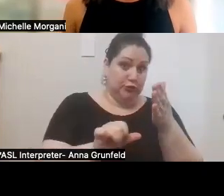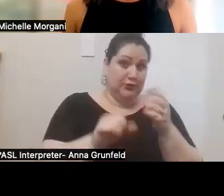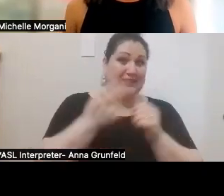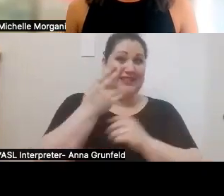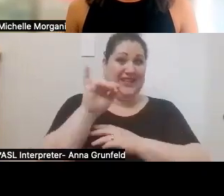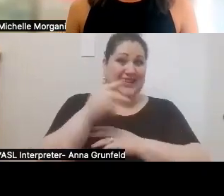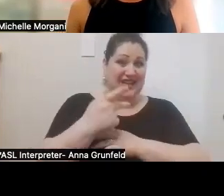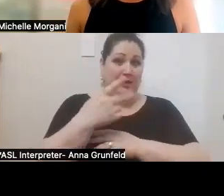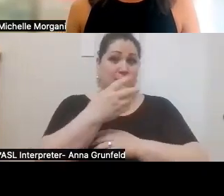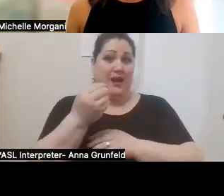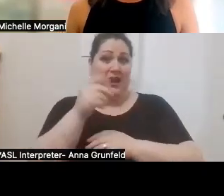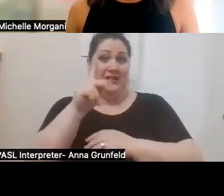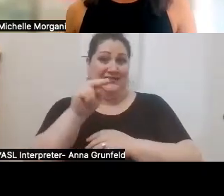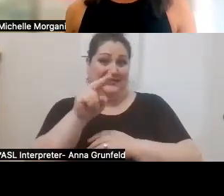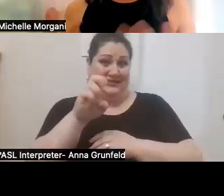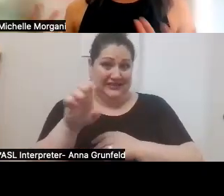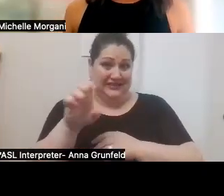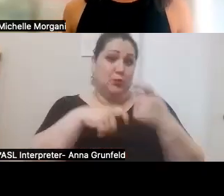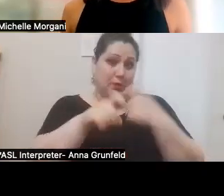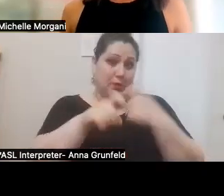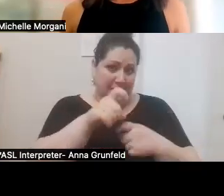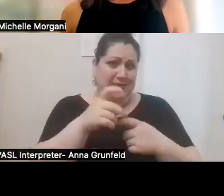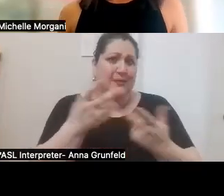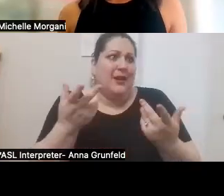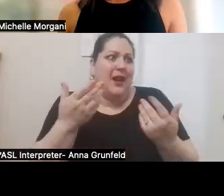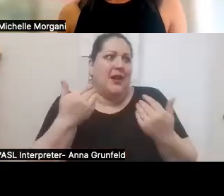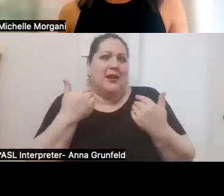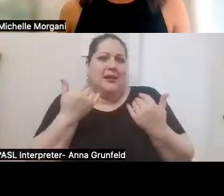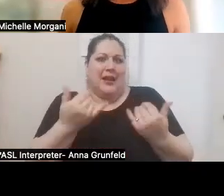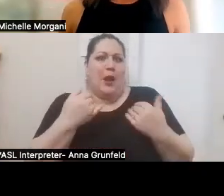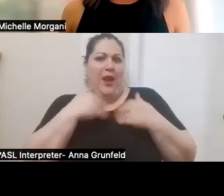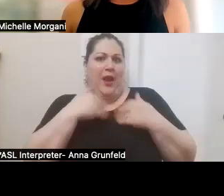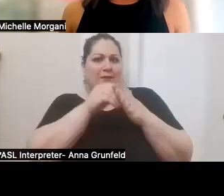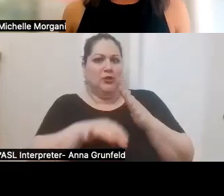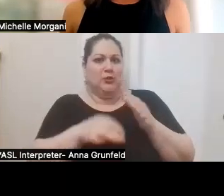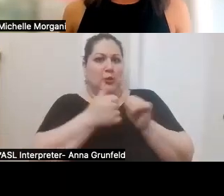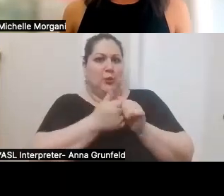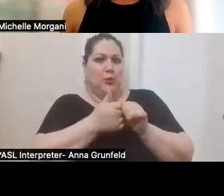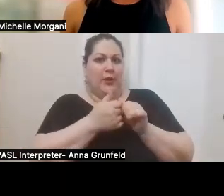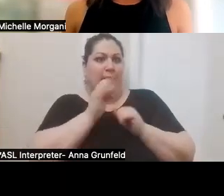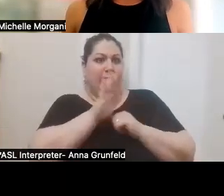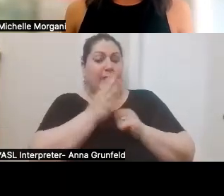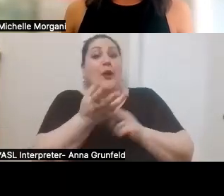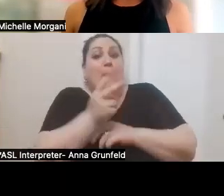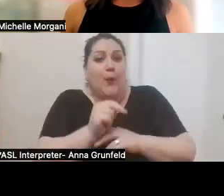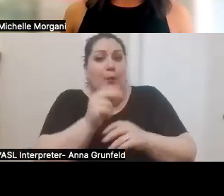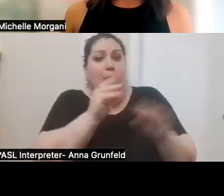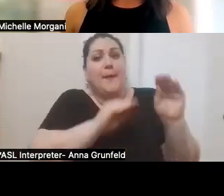And we of course have a student who has their own mobility challenges. So patient safety is going to be another consideration